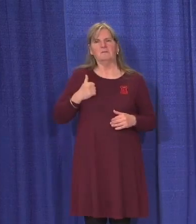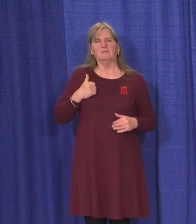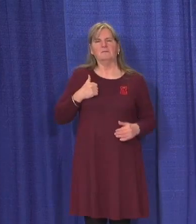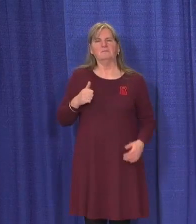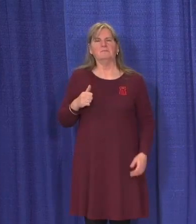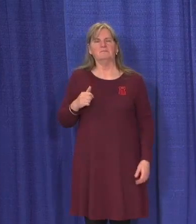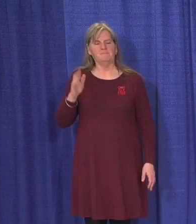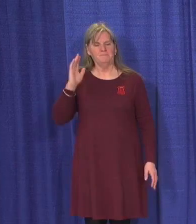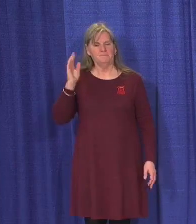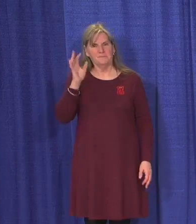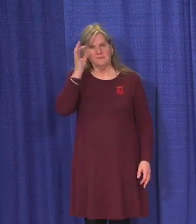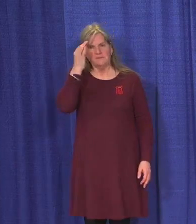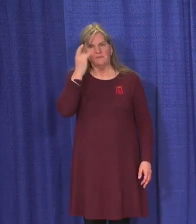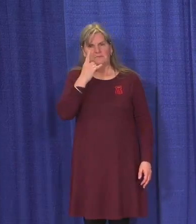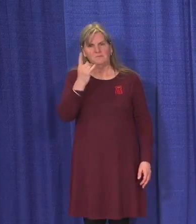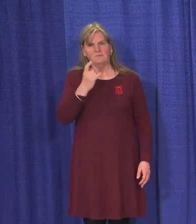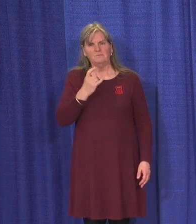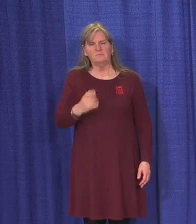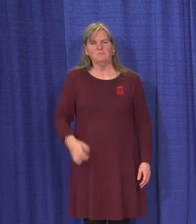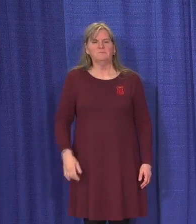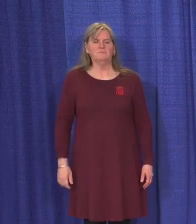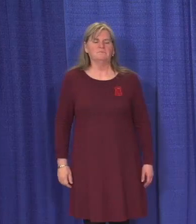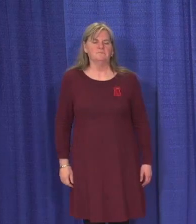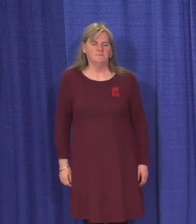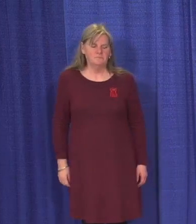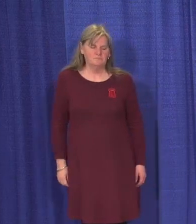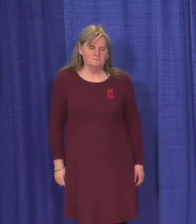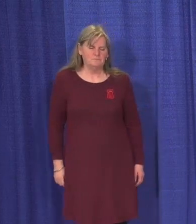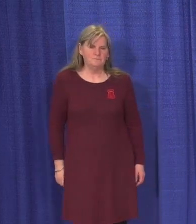up to employees and employers to